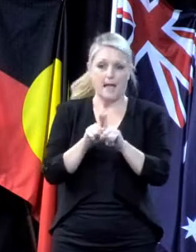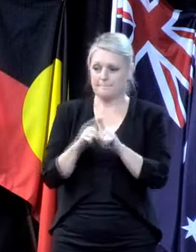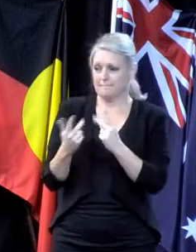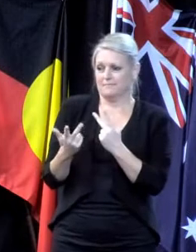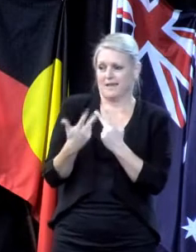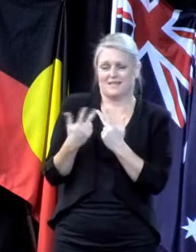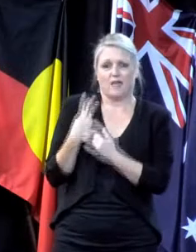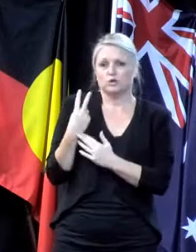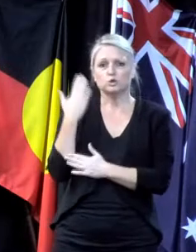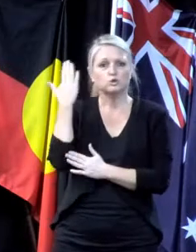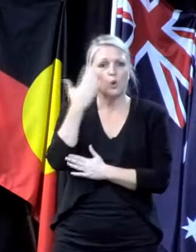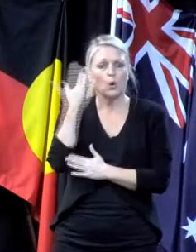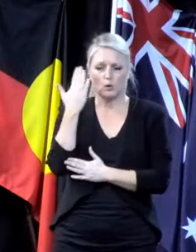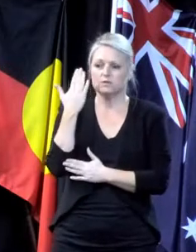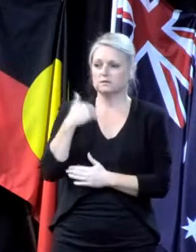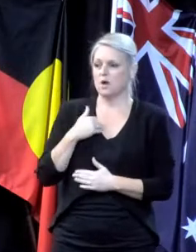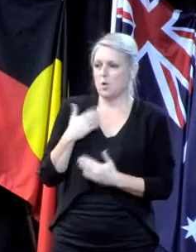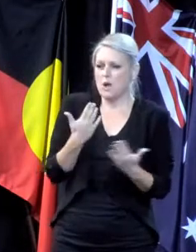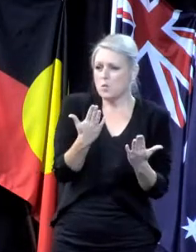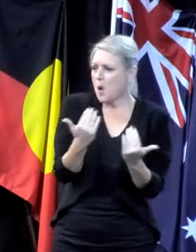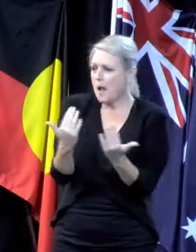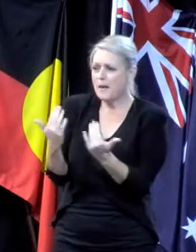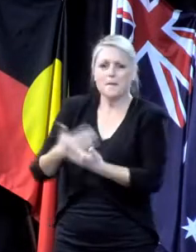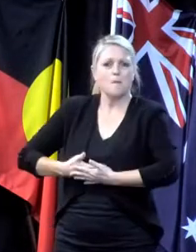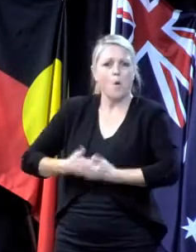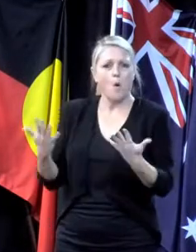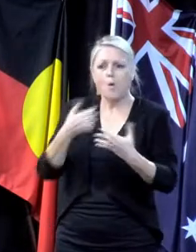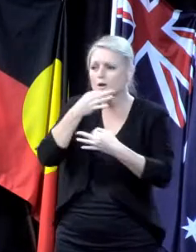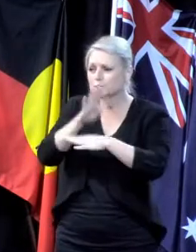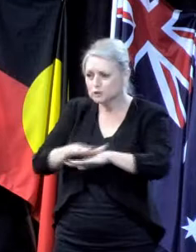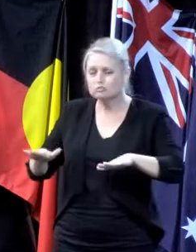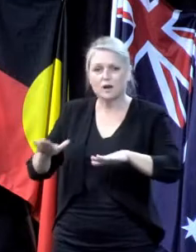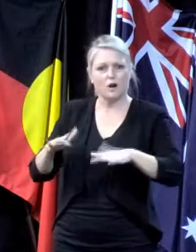We're certainly welcoming of every child. And it's certainly within our capacity to provide for every child.